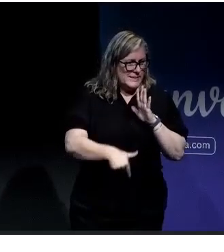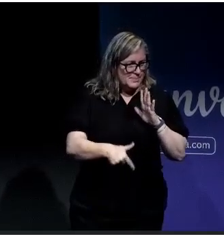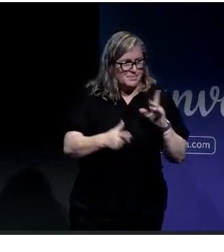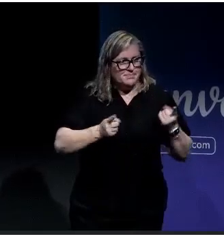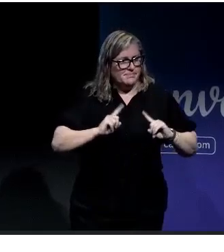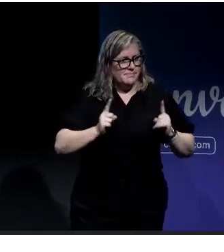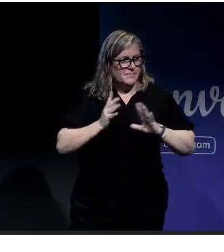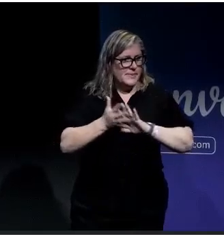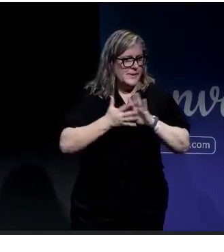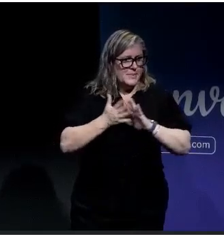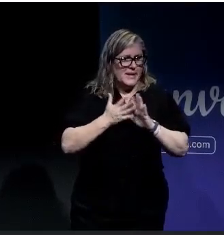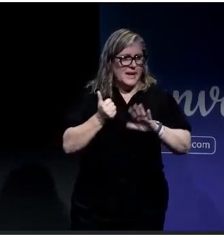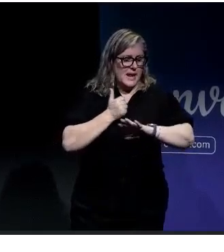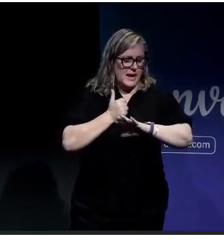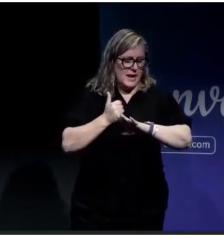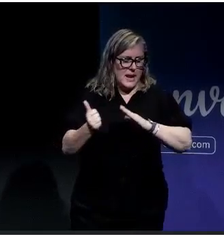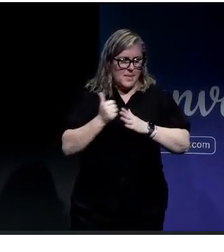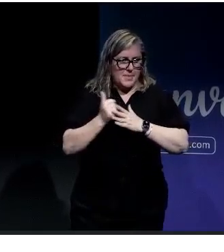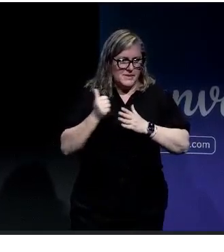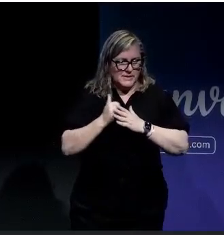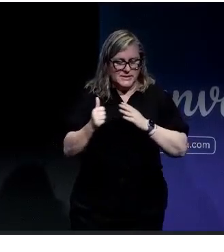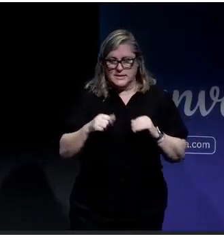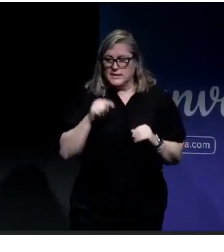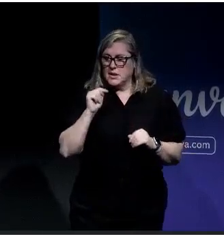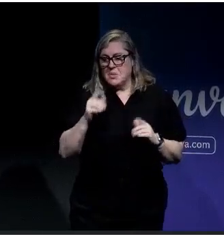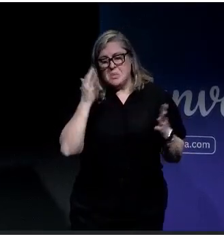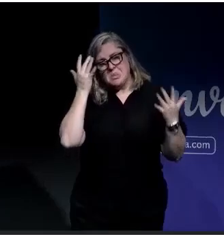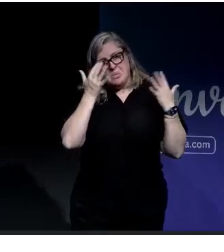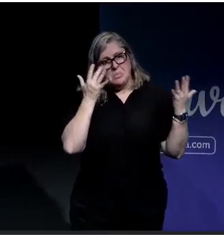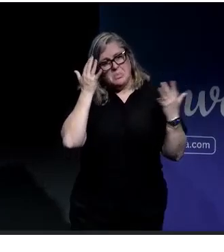numbers, and maybe even have a think about where that number comes from.